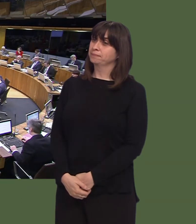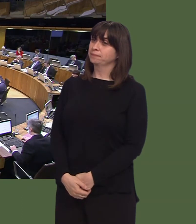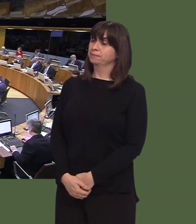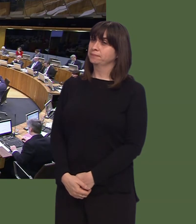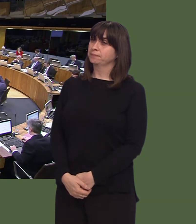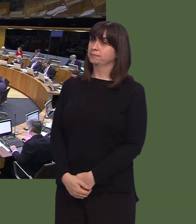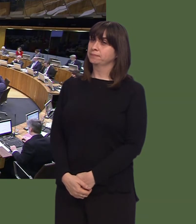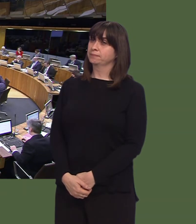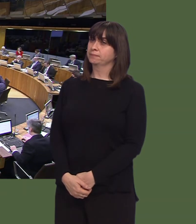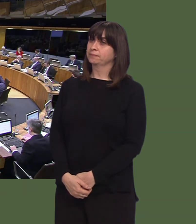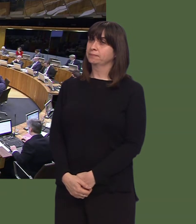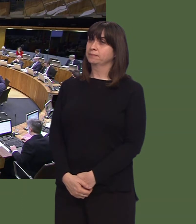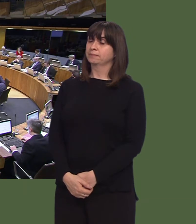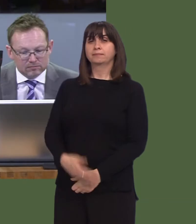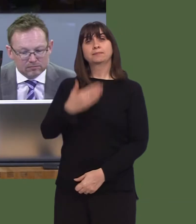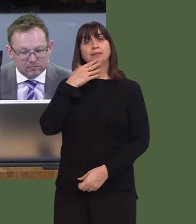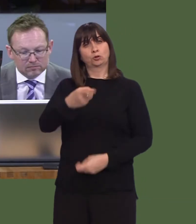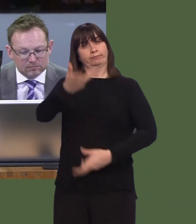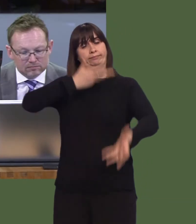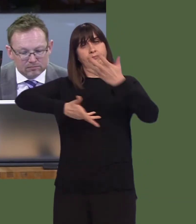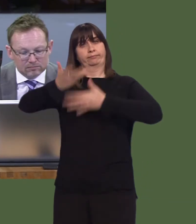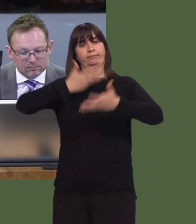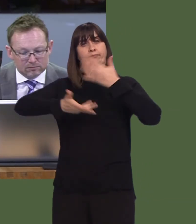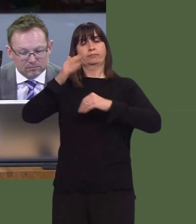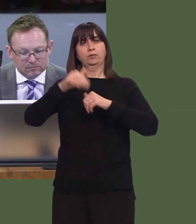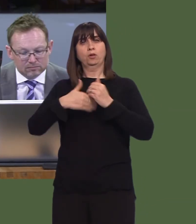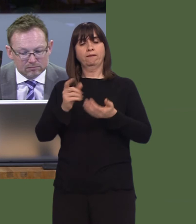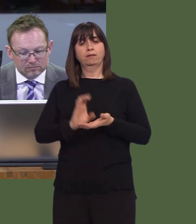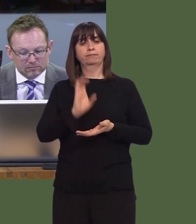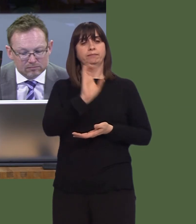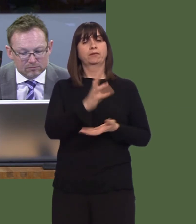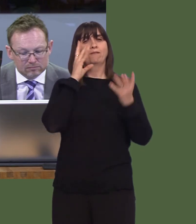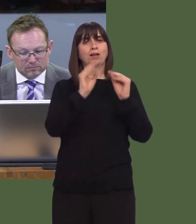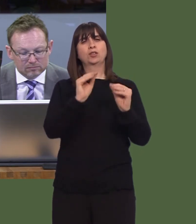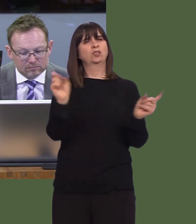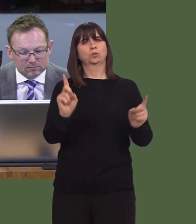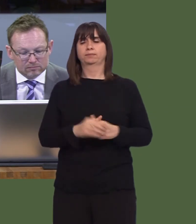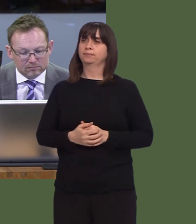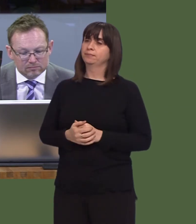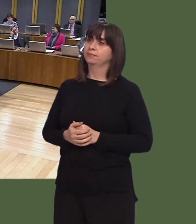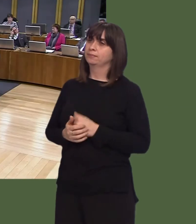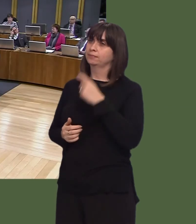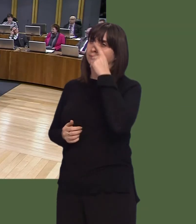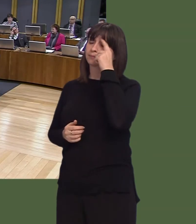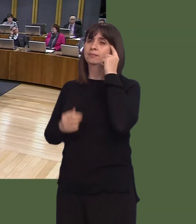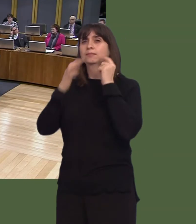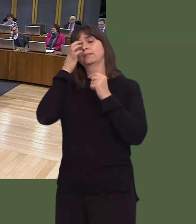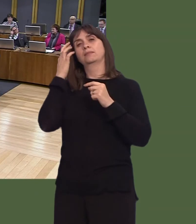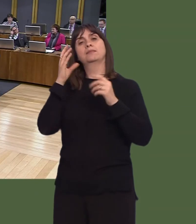Will the First Minister provide details of the allocation of funding for education in Wales? OAQ51959 Carwyn Jones AM: Education reform is a key